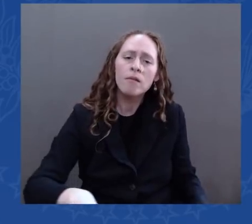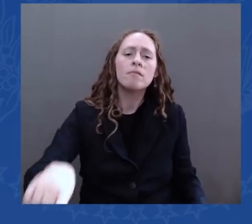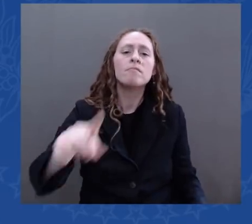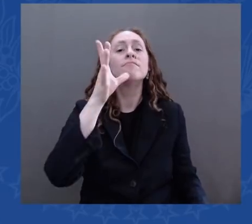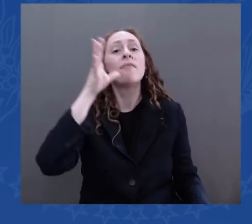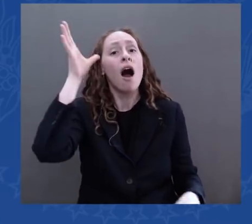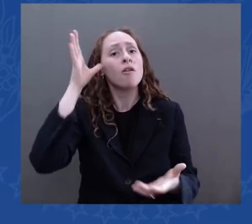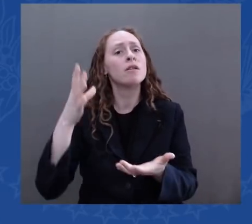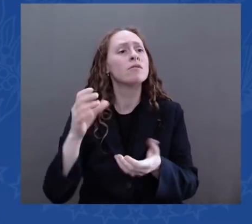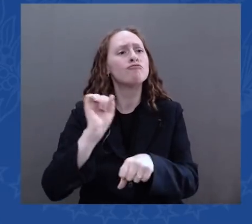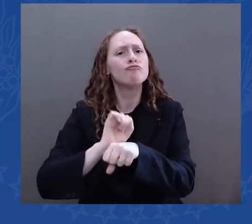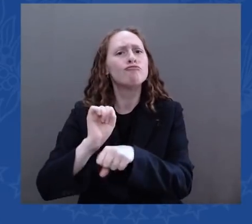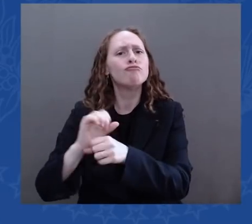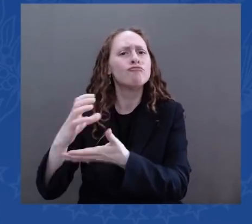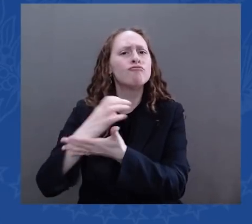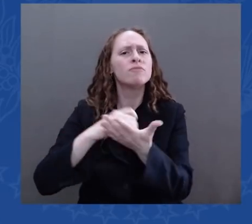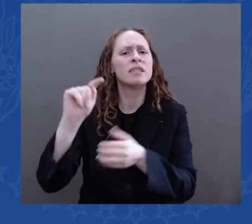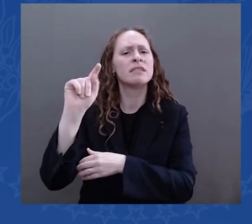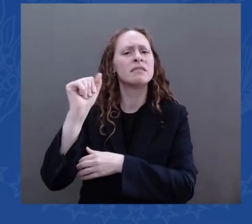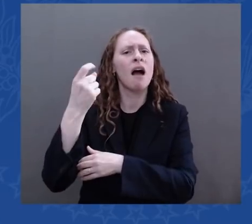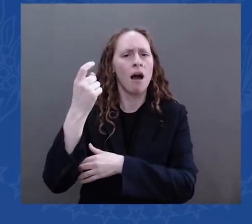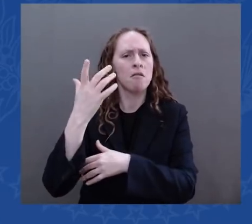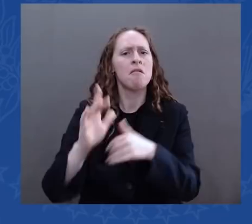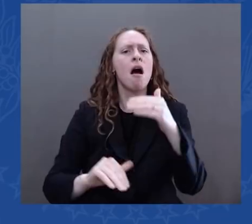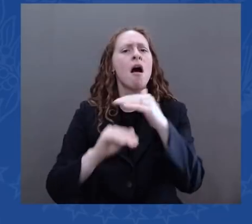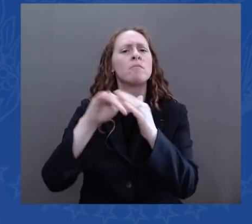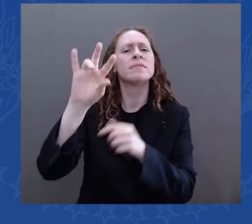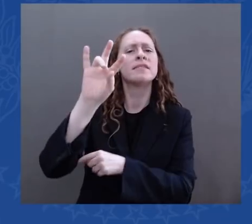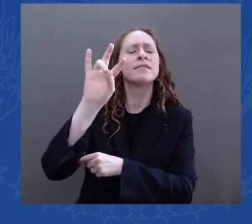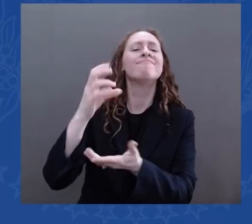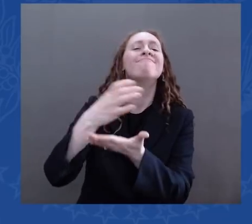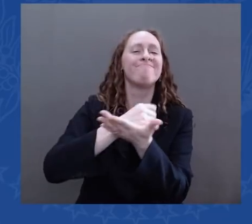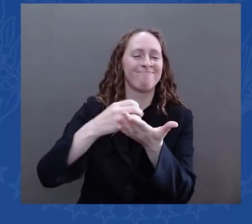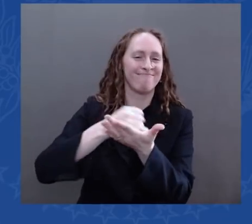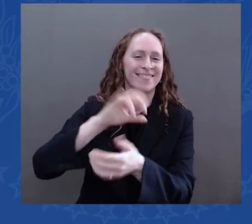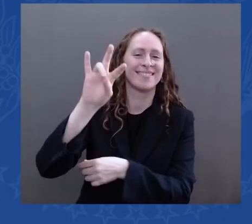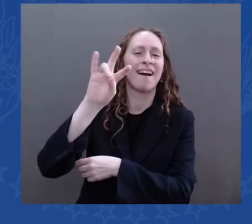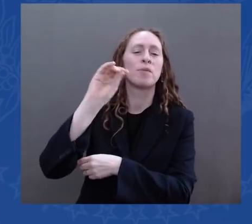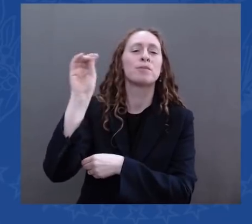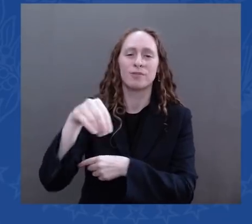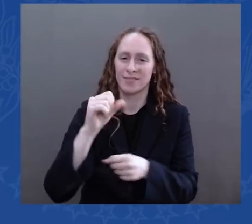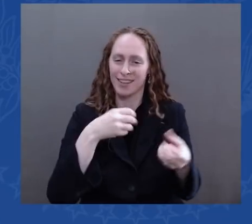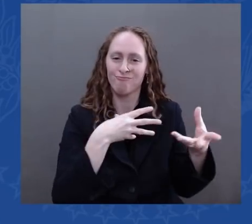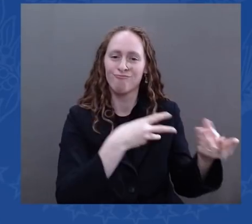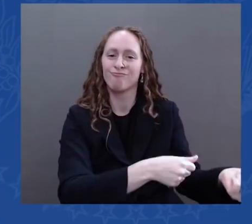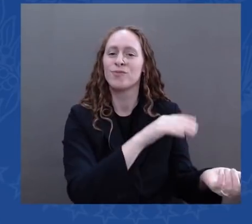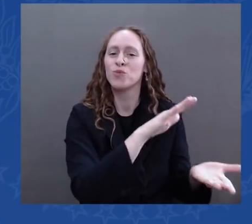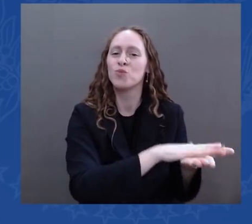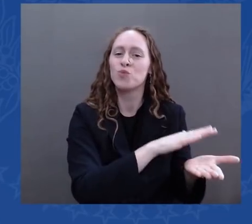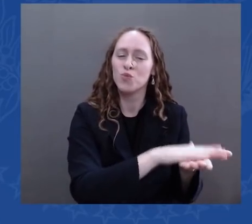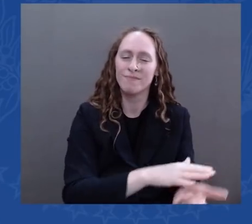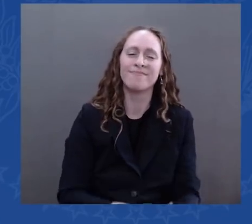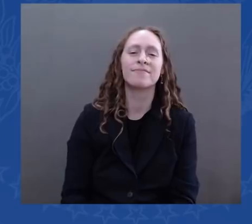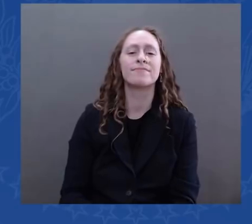My budget doubles the maximum Pell Grant to pe- -- families making under $50,000 a year -- to nearly $13,000.